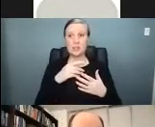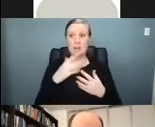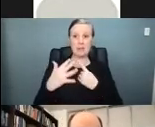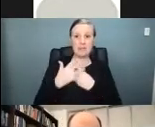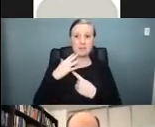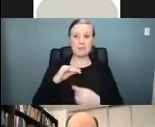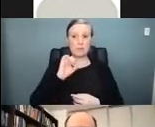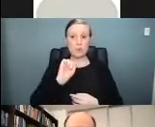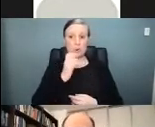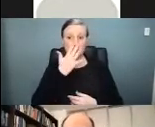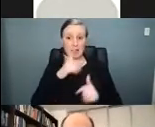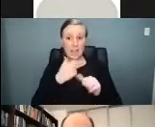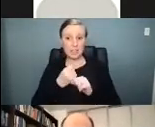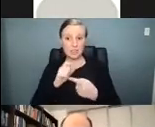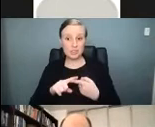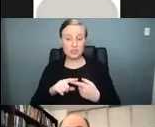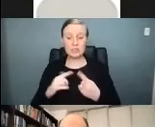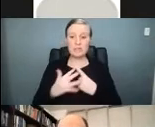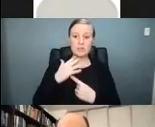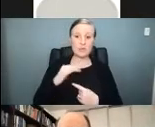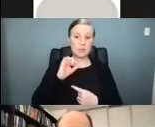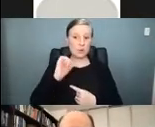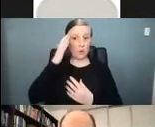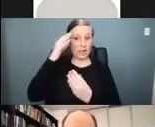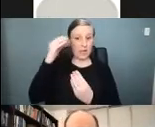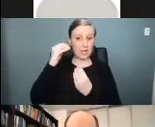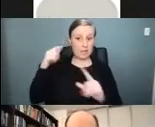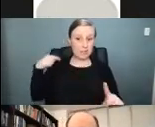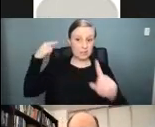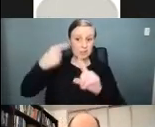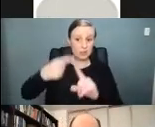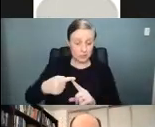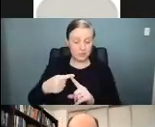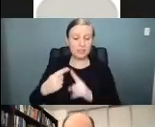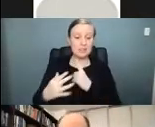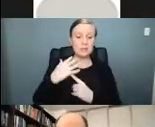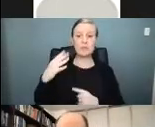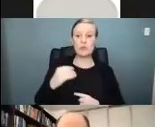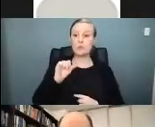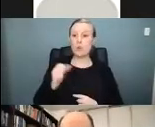have, on how much income you have, what kind of housing you have. Are you a tenant in public